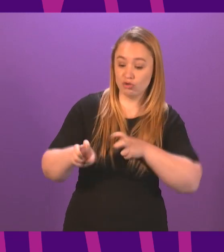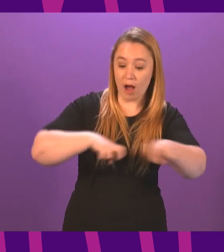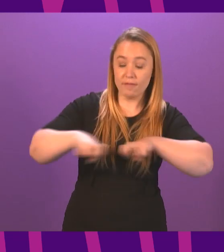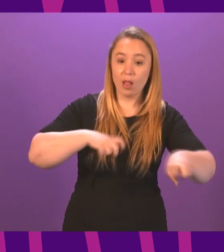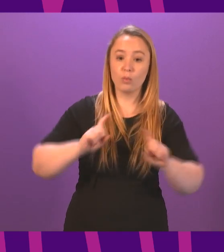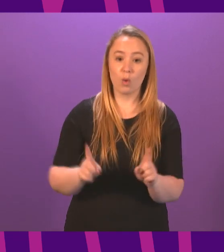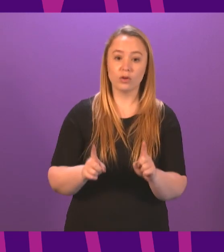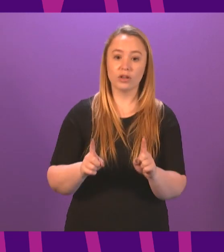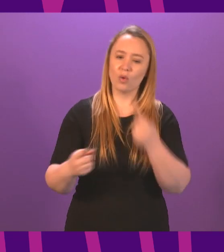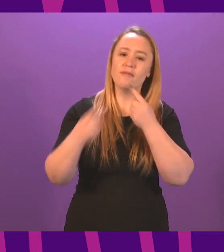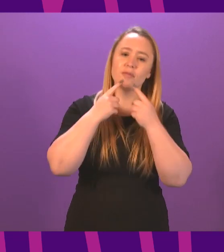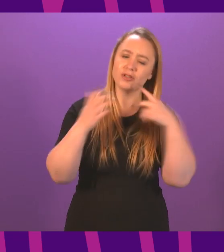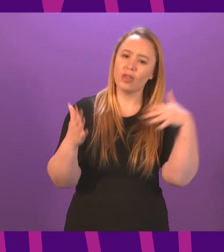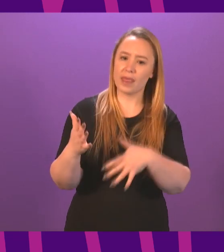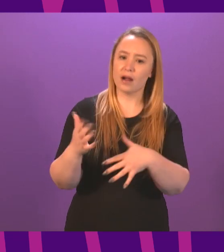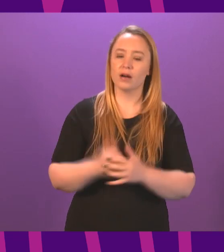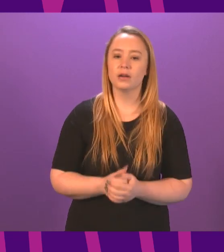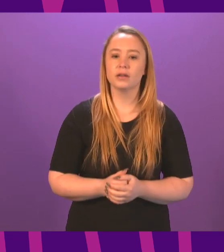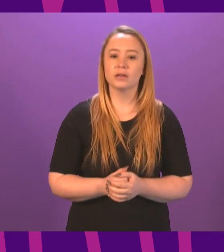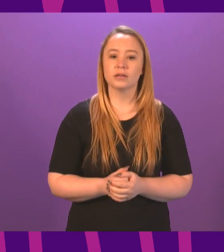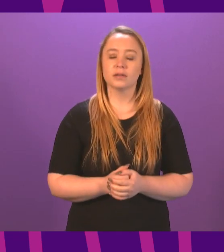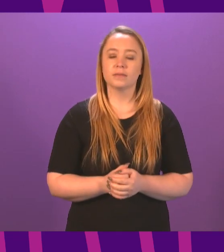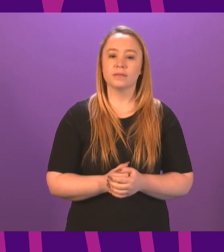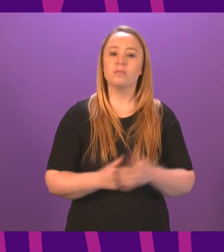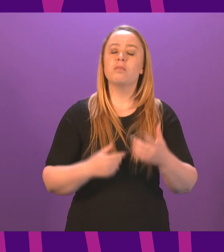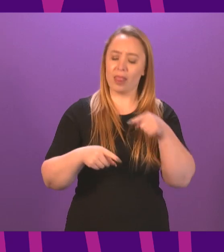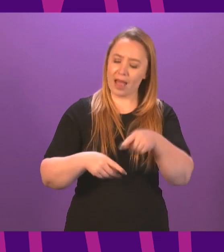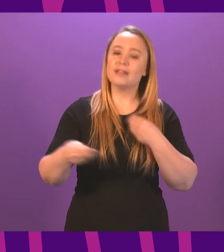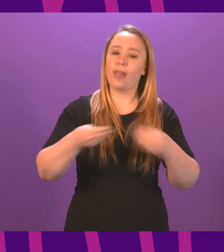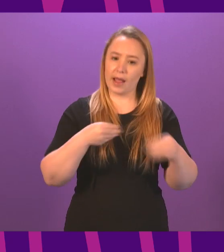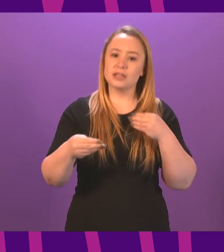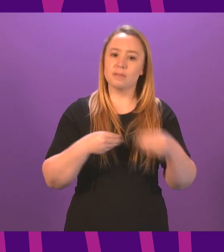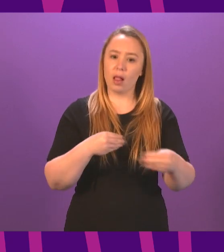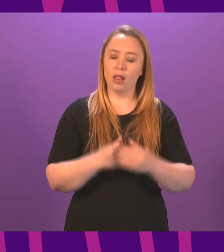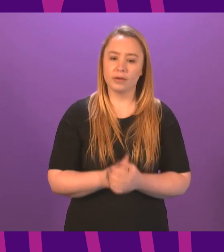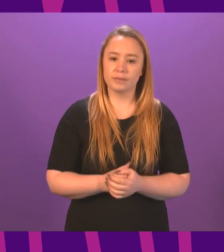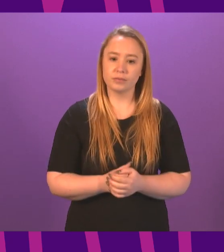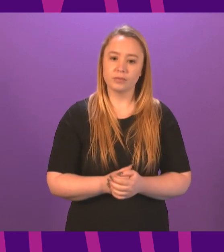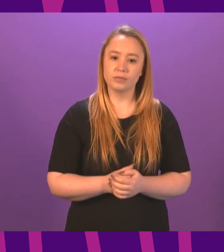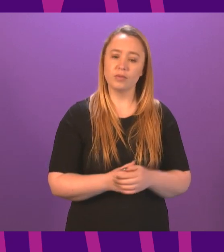exhaustive, but there should be no doubt that Mrs Page would absolutely meet the exemption,